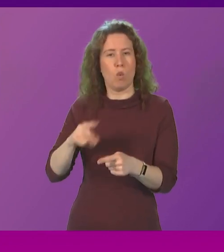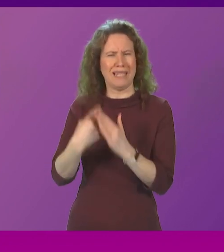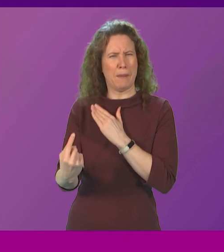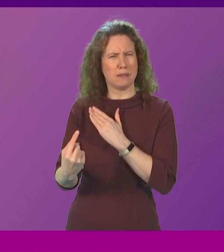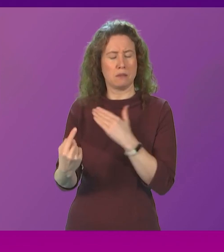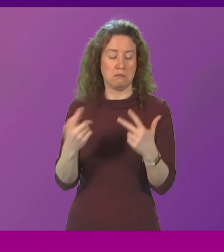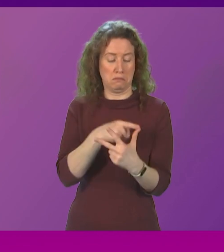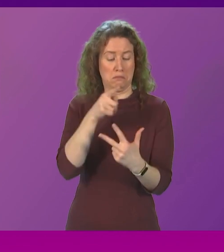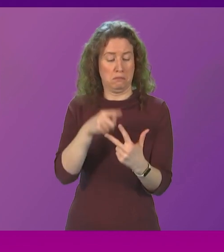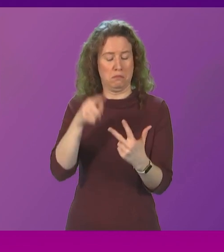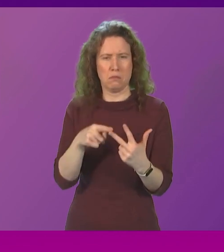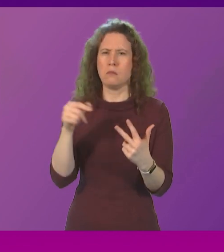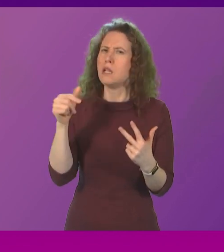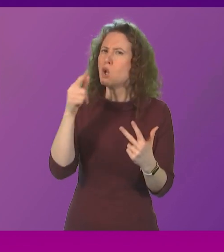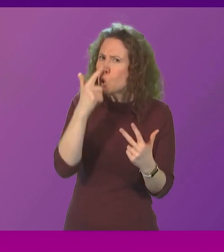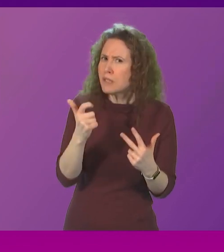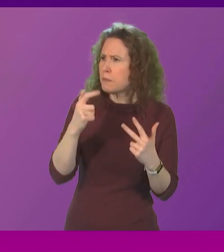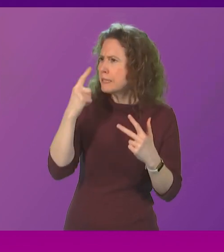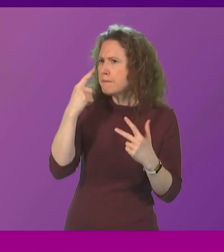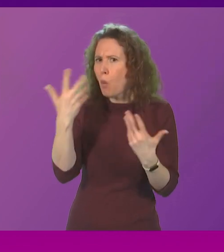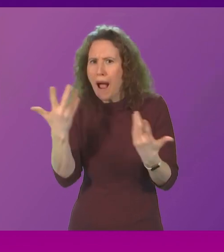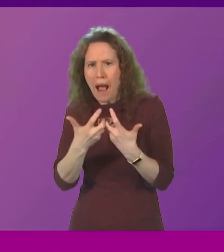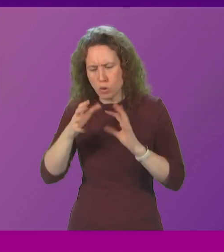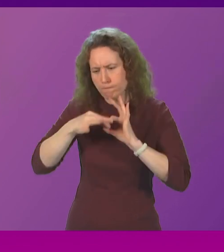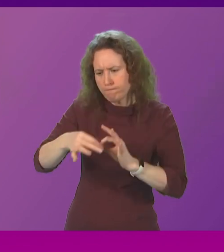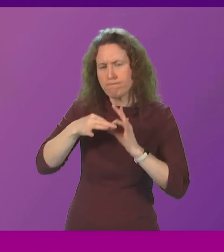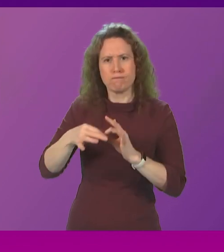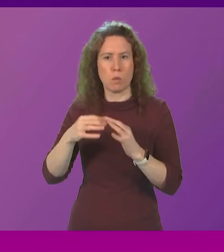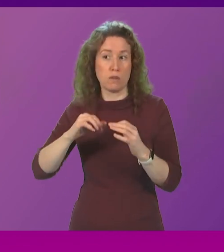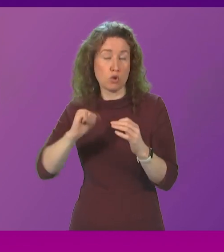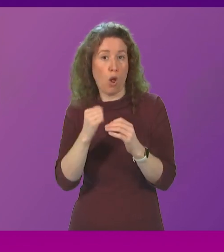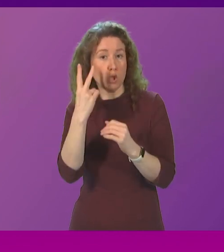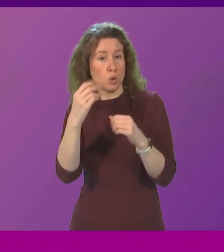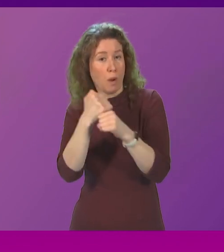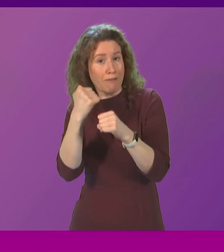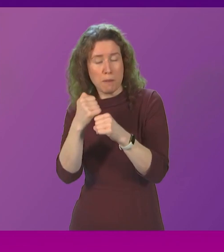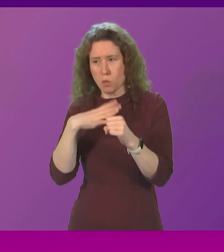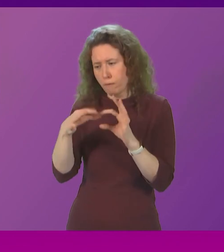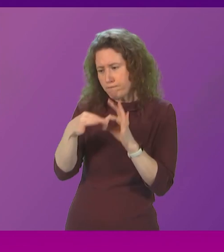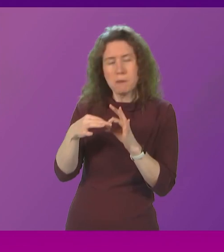Instead of looking for areas of co-operation between Scotland’s two Governments, he is looking for a fight.